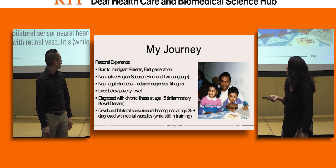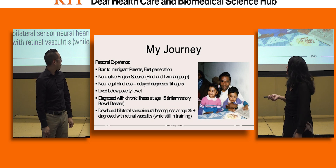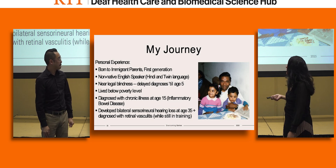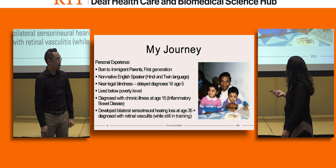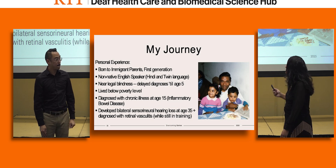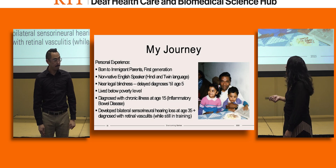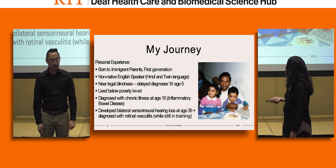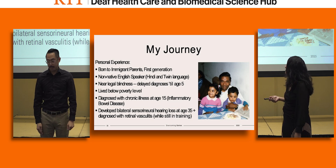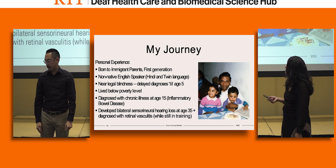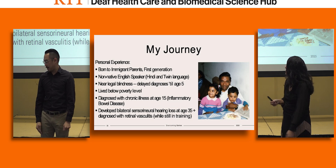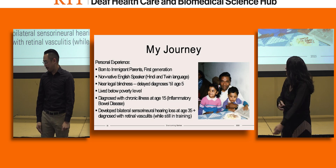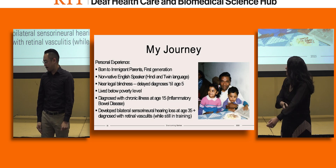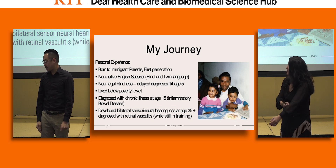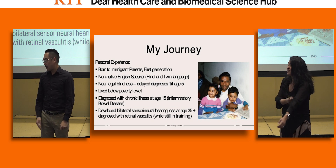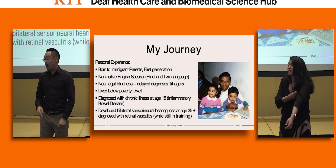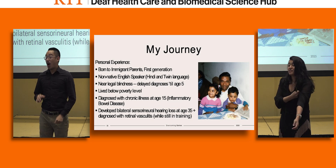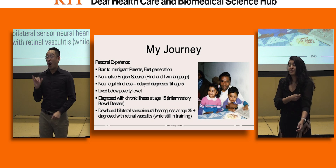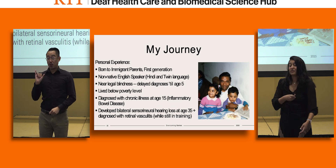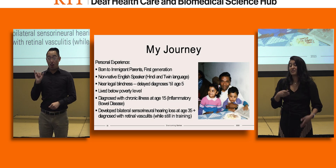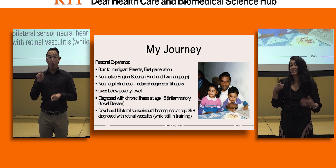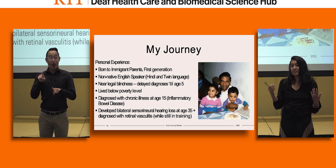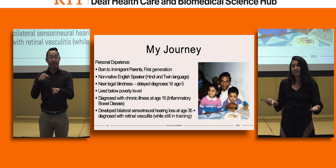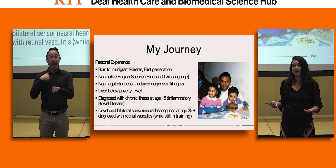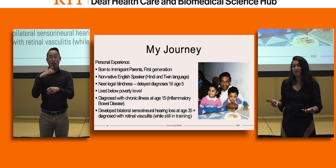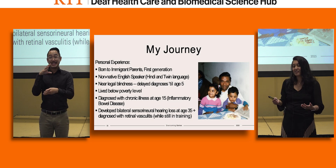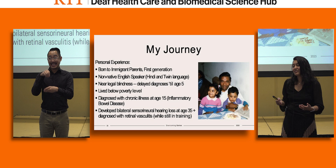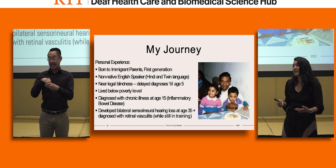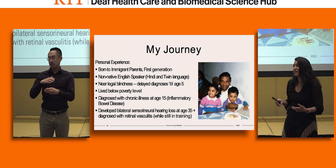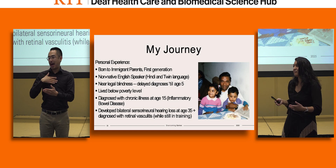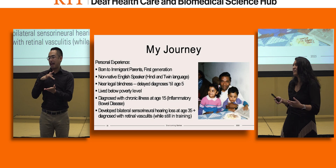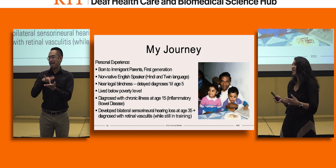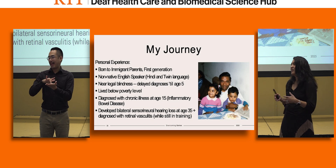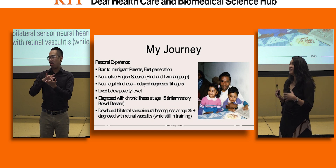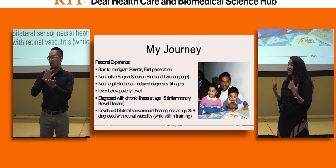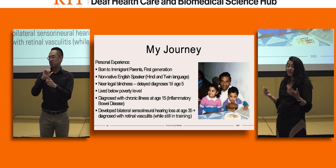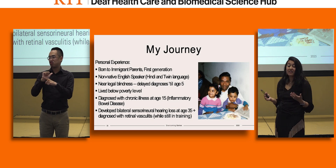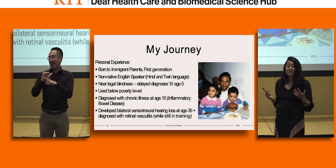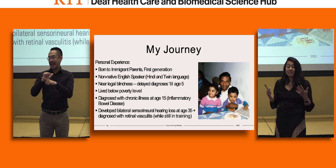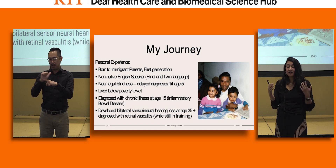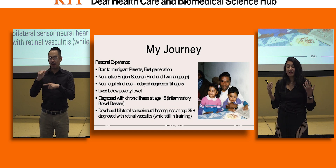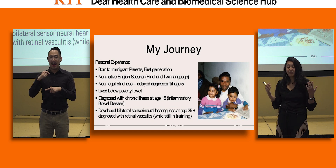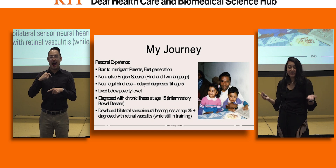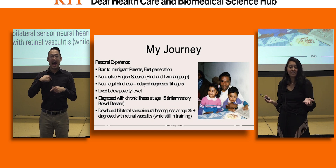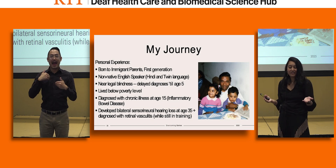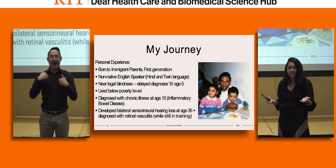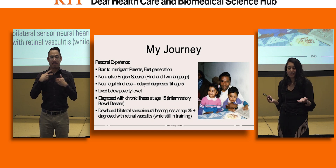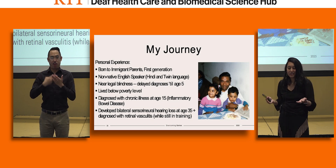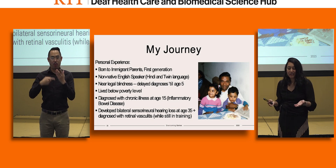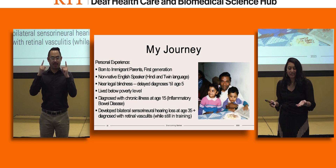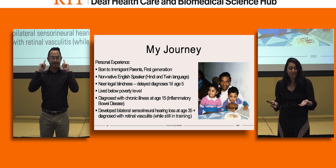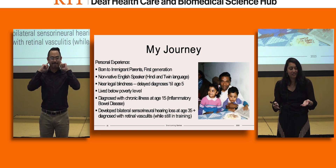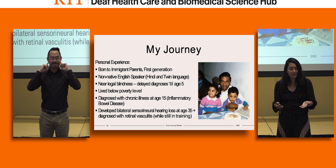I developed bilateral sensorineural hearing loss. Not completely clear what the etiology is,